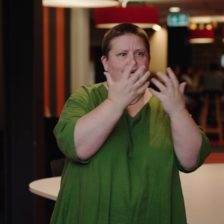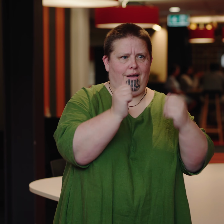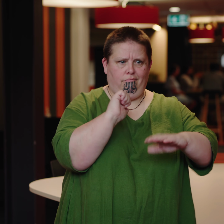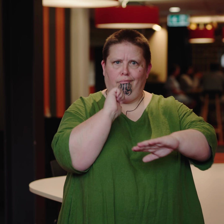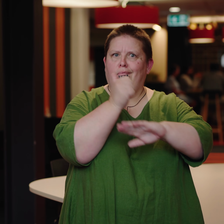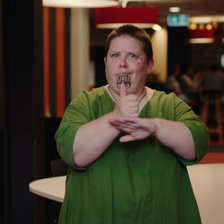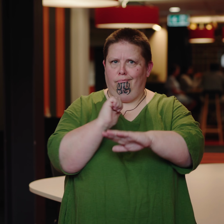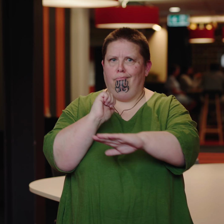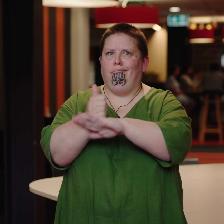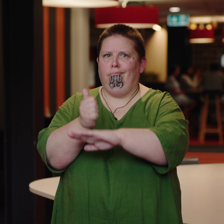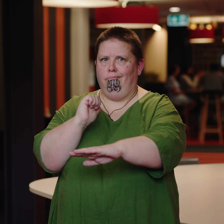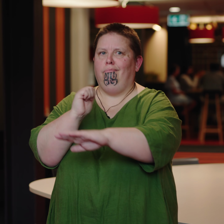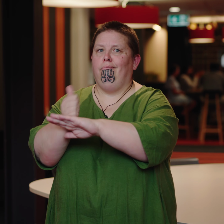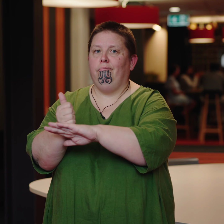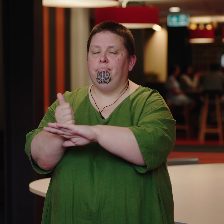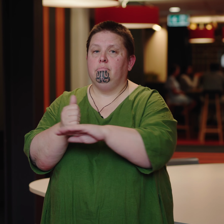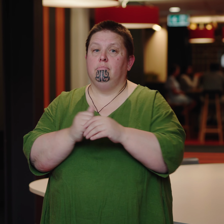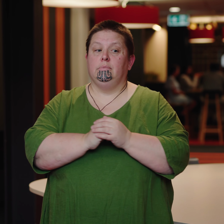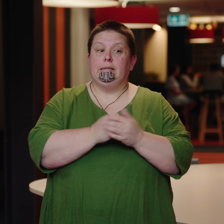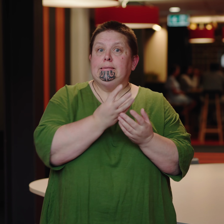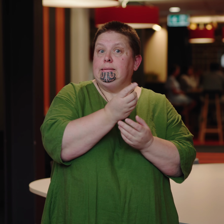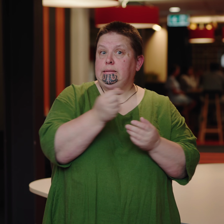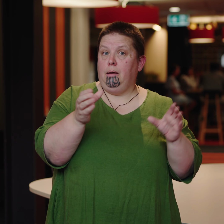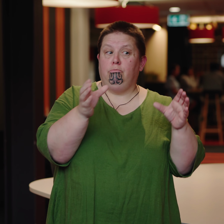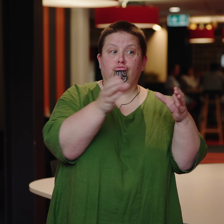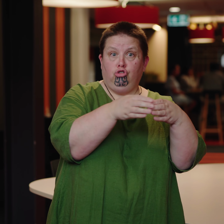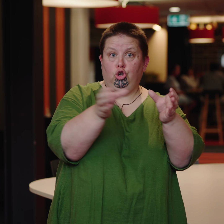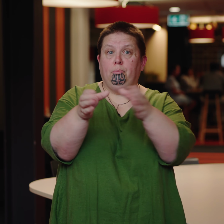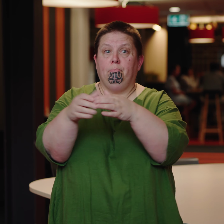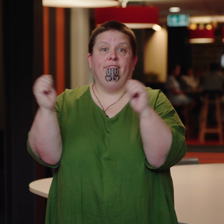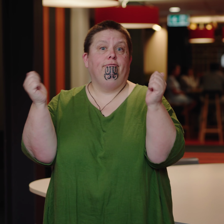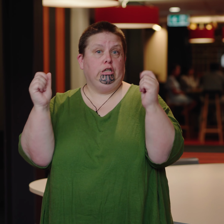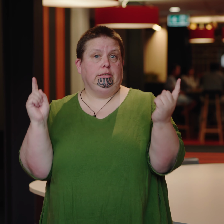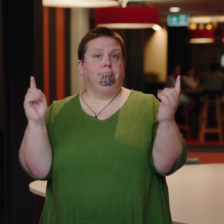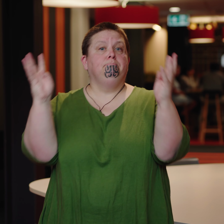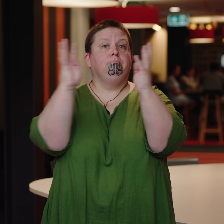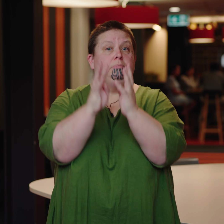An initial set of partnership structures has been put in place and a number of